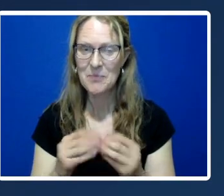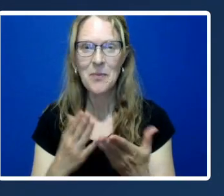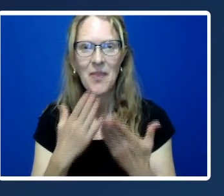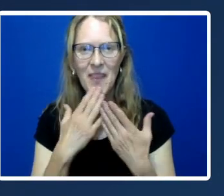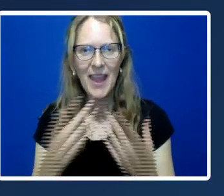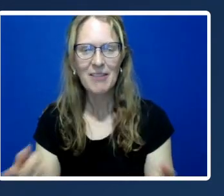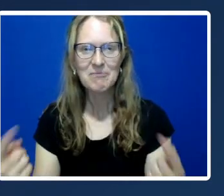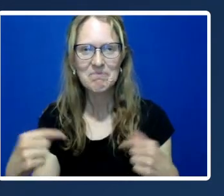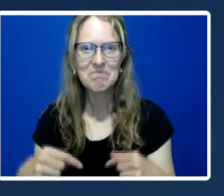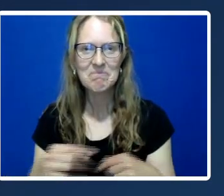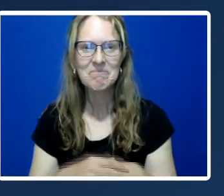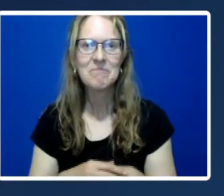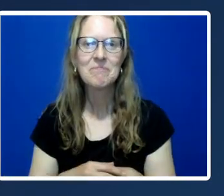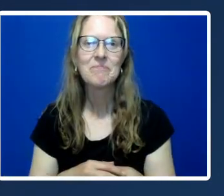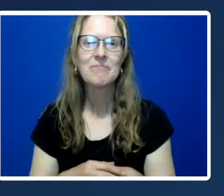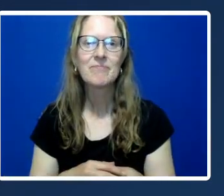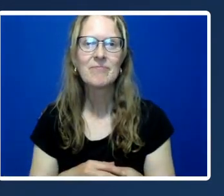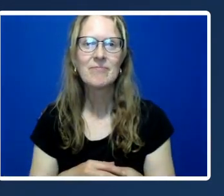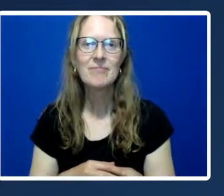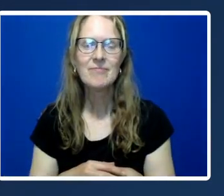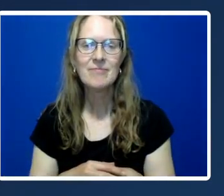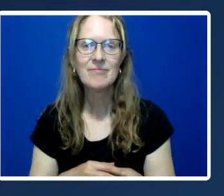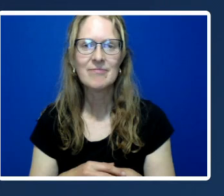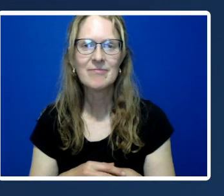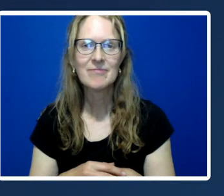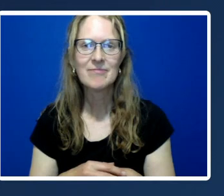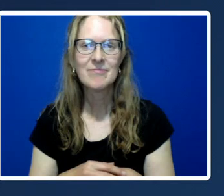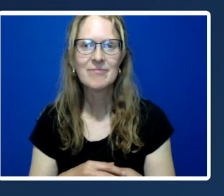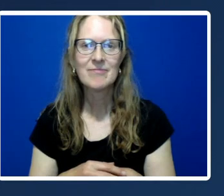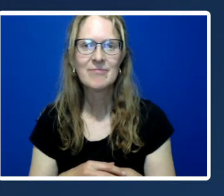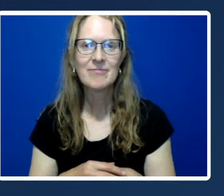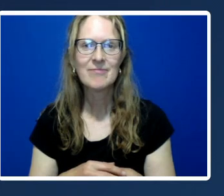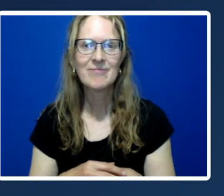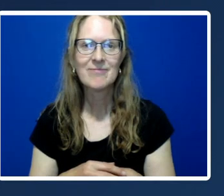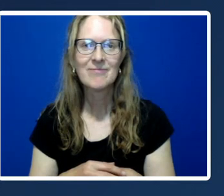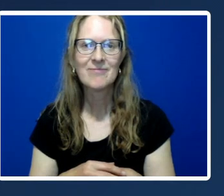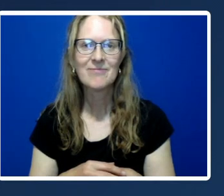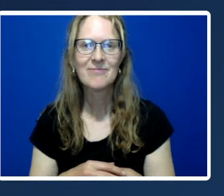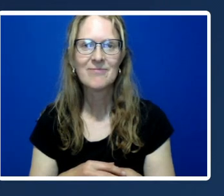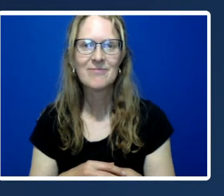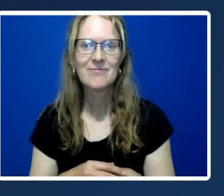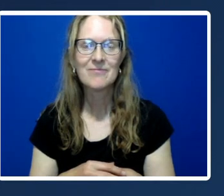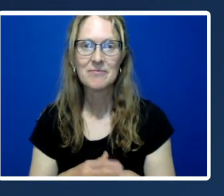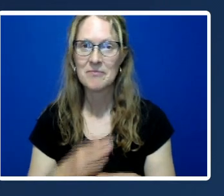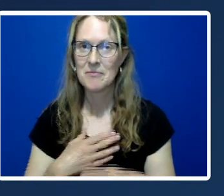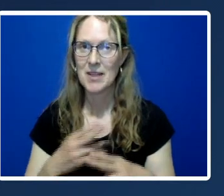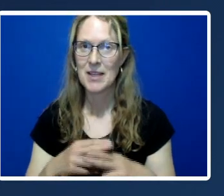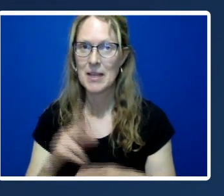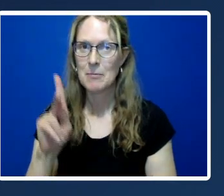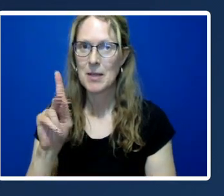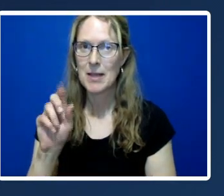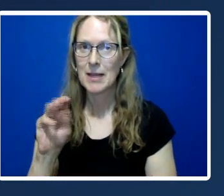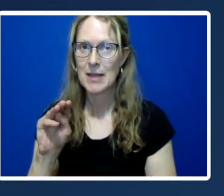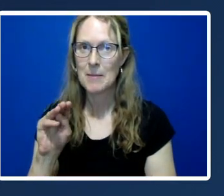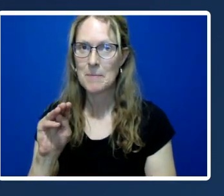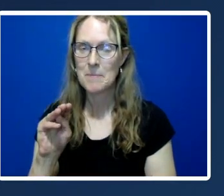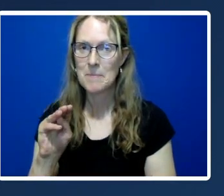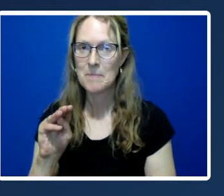Change in their Community session. My name is Kim Robledo-Diga. I'm the director of Learning